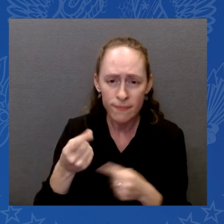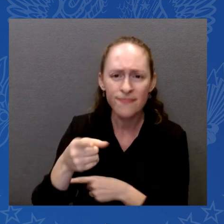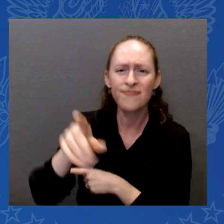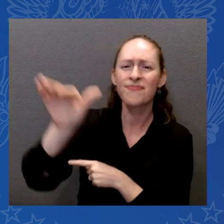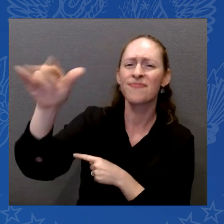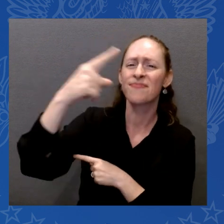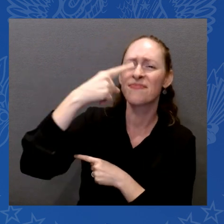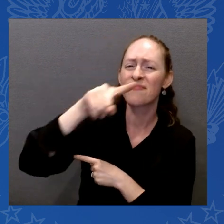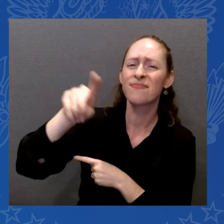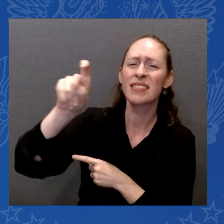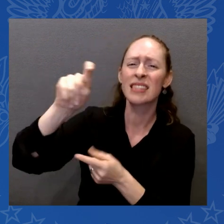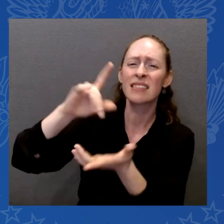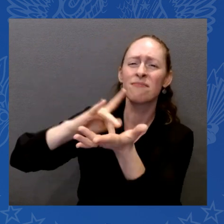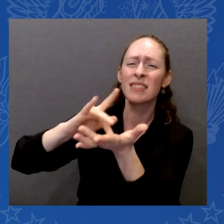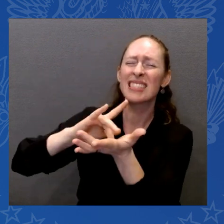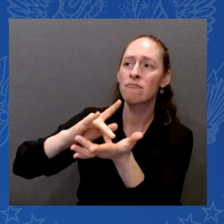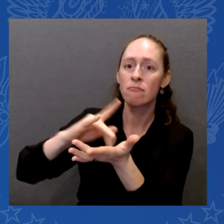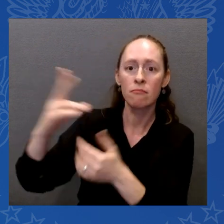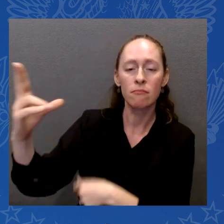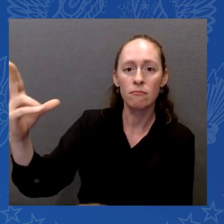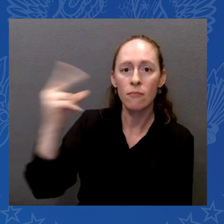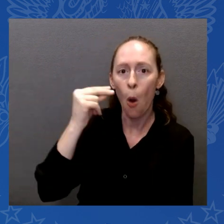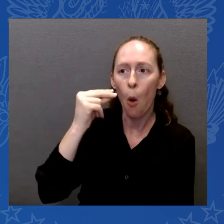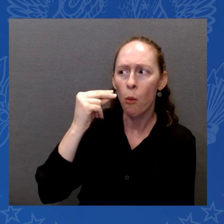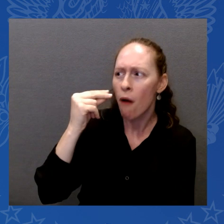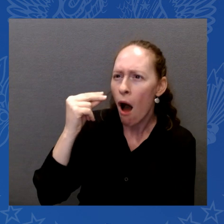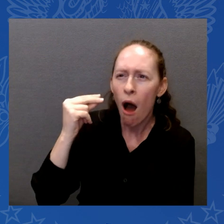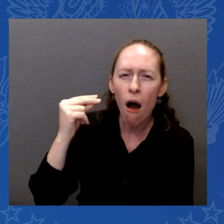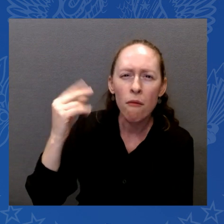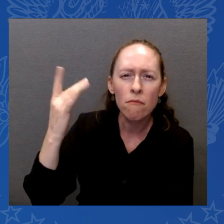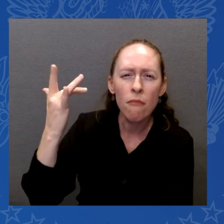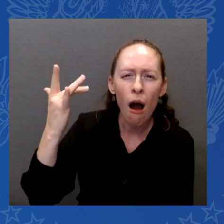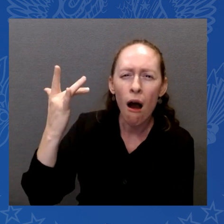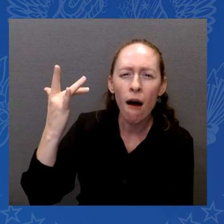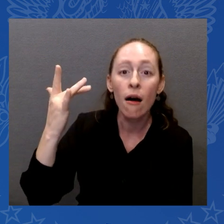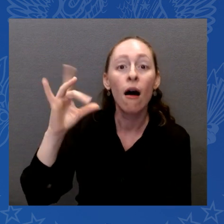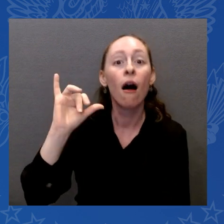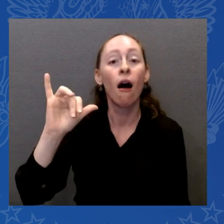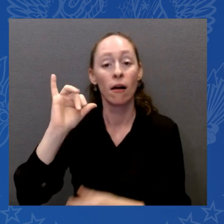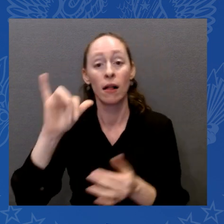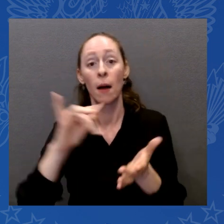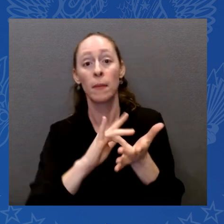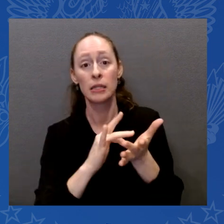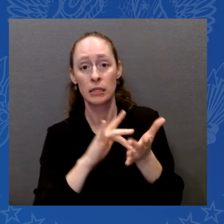because concerns that that very prescription could be used to terminate a pregnancy